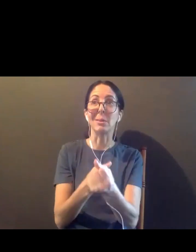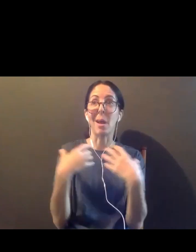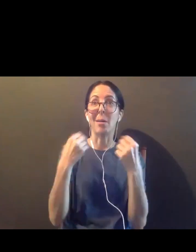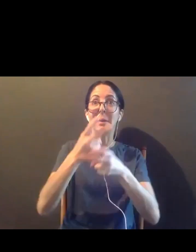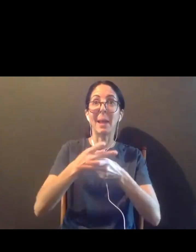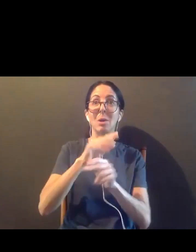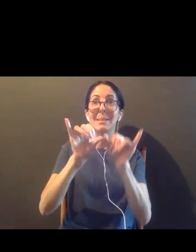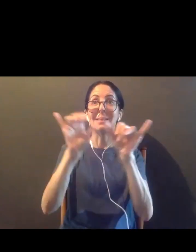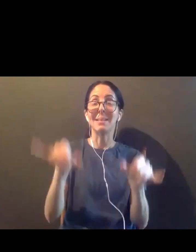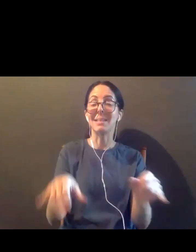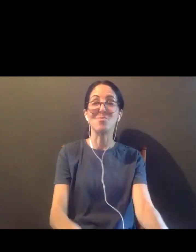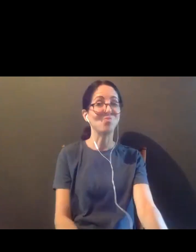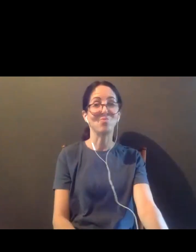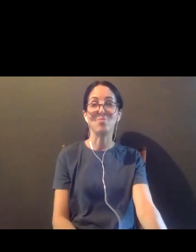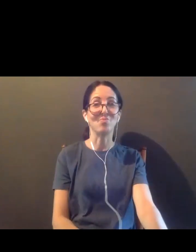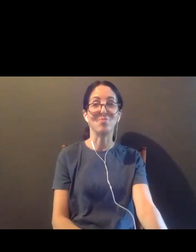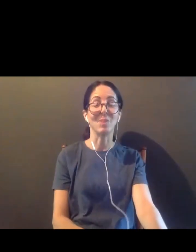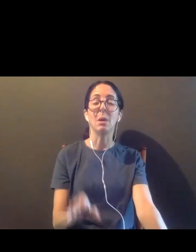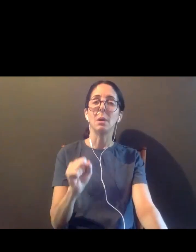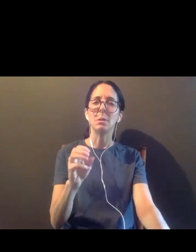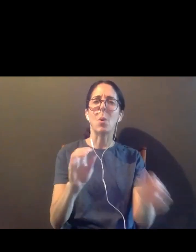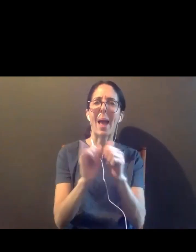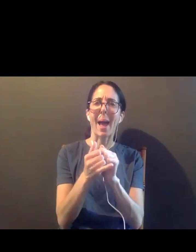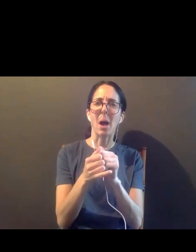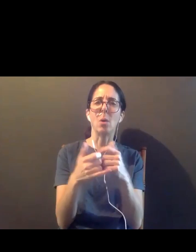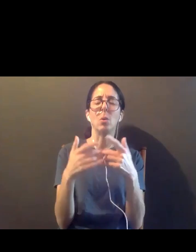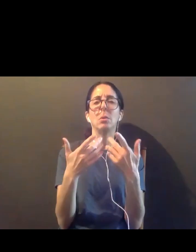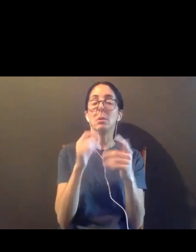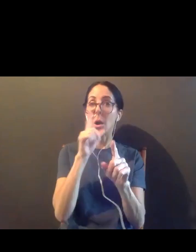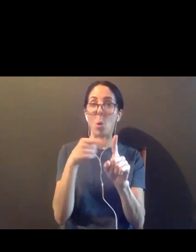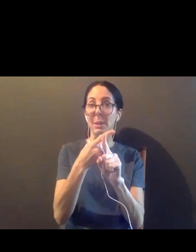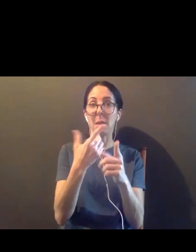So, how in the organization -- not just within research -- but across all are you showing